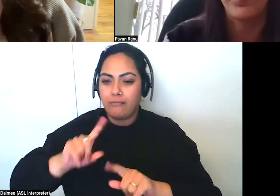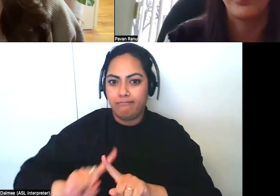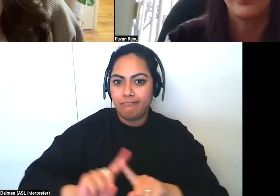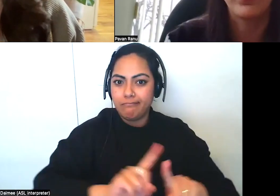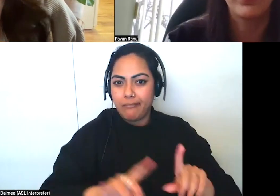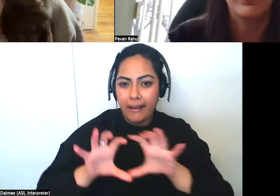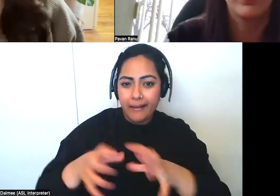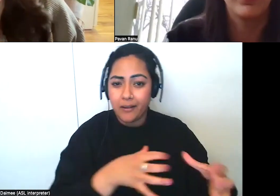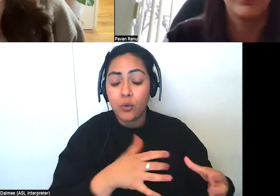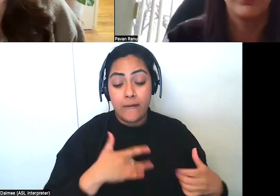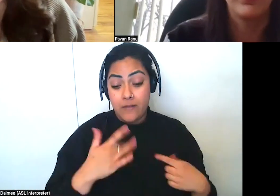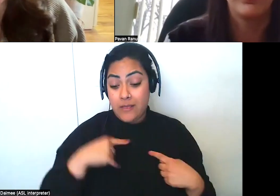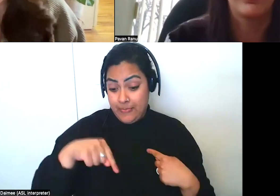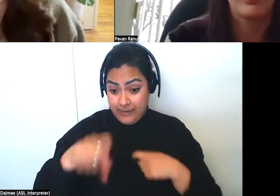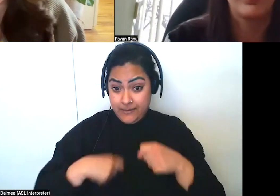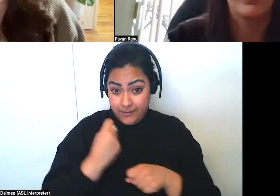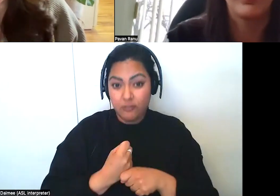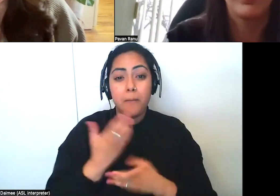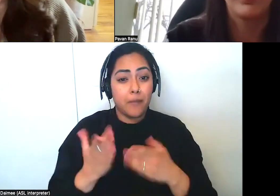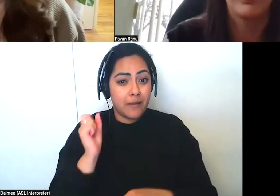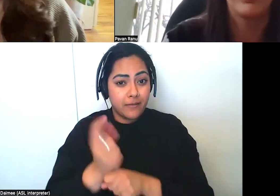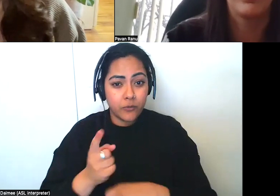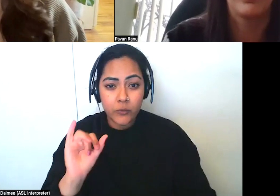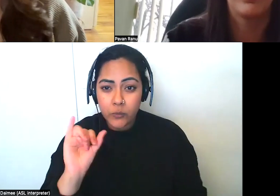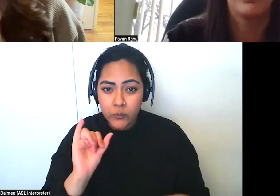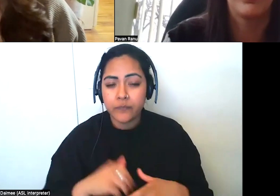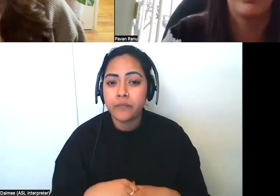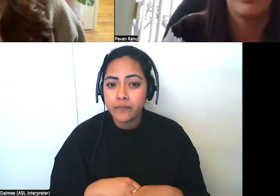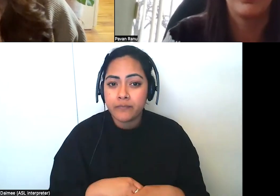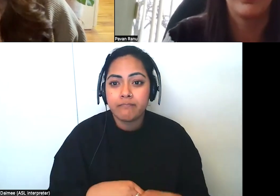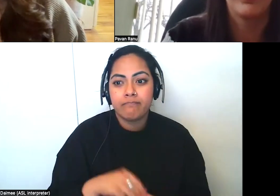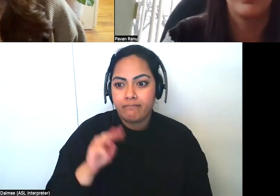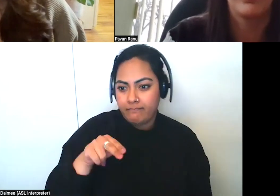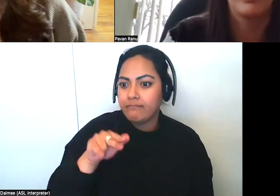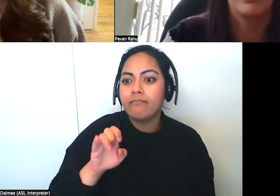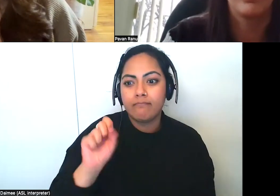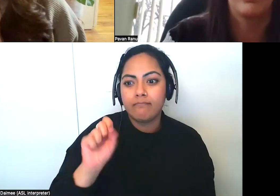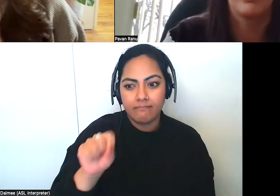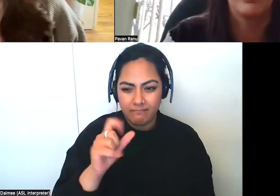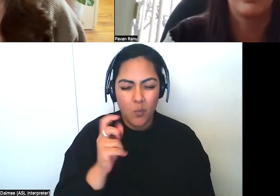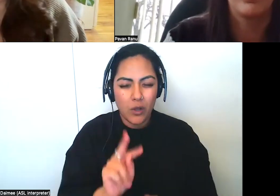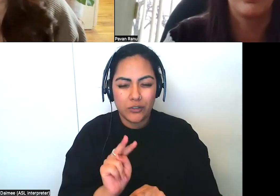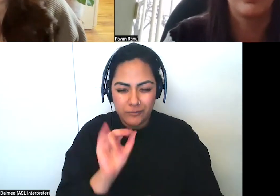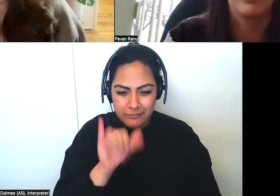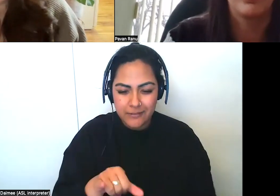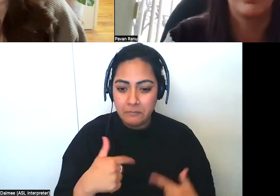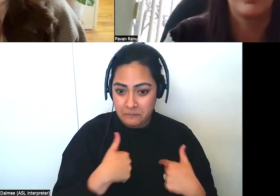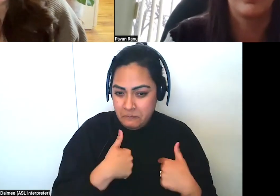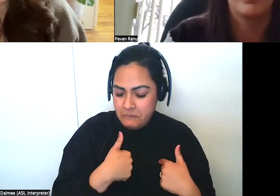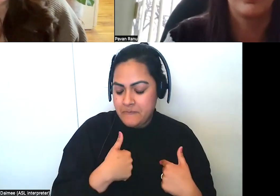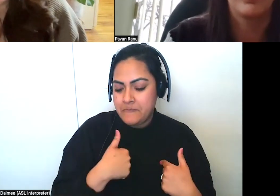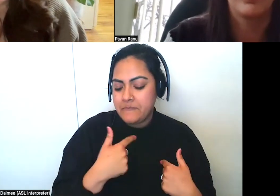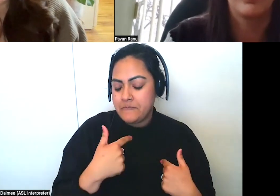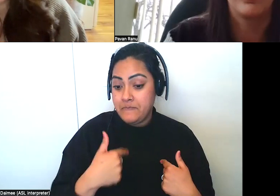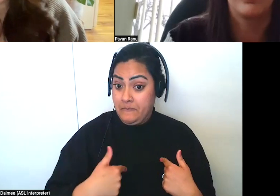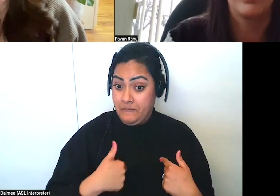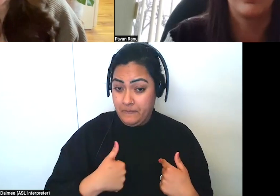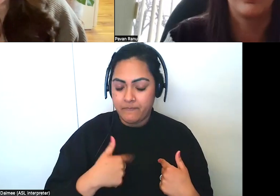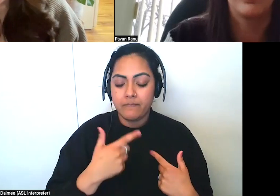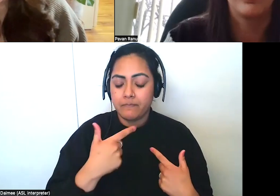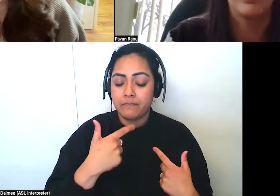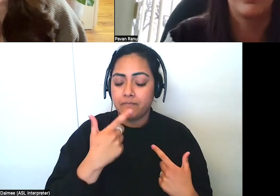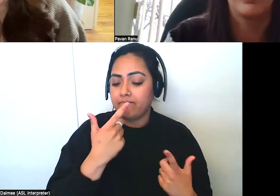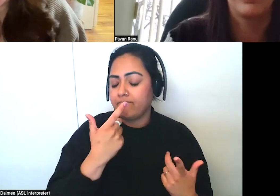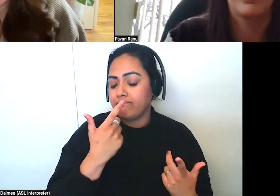Monique: Yeah, I think that's definitely something to watch. I'm really interested in books set in